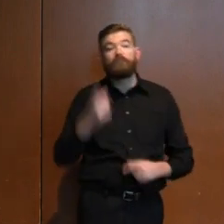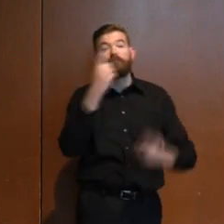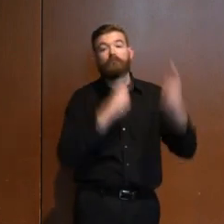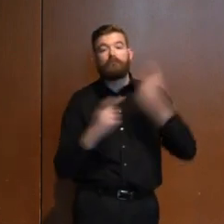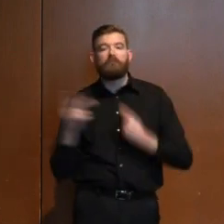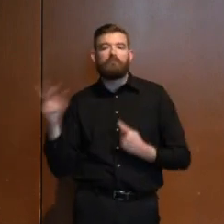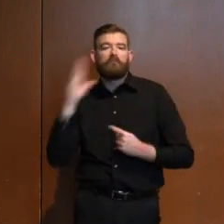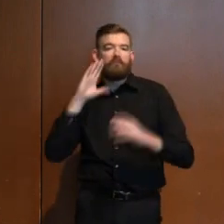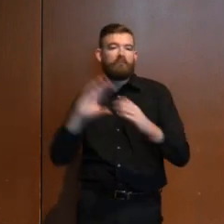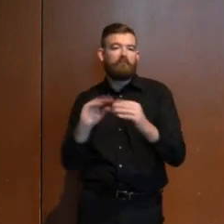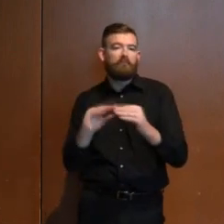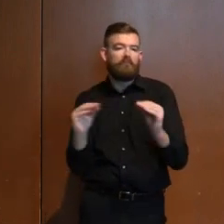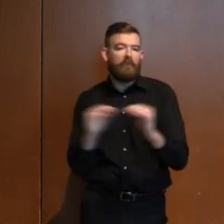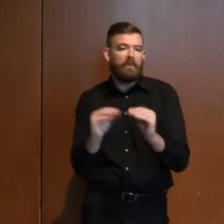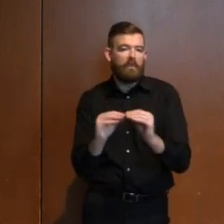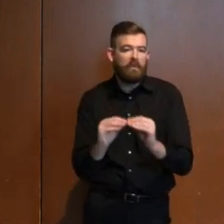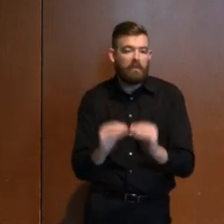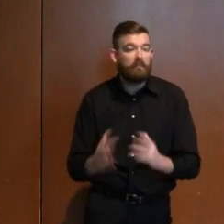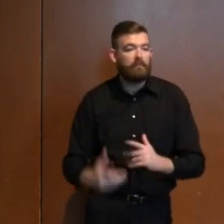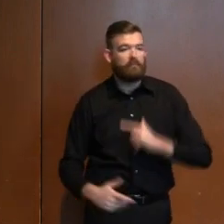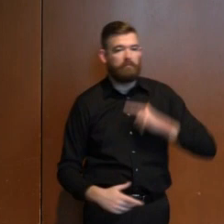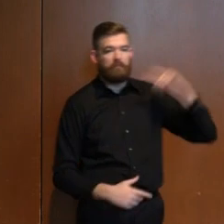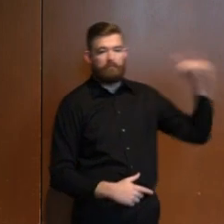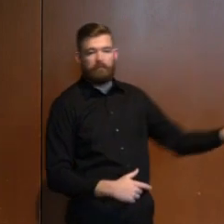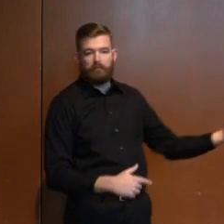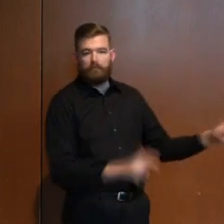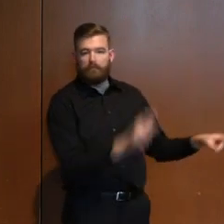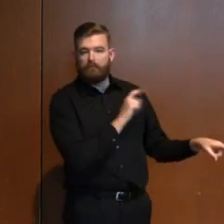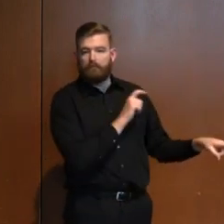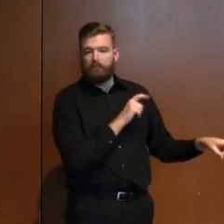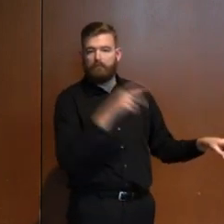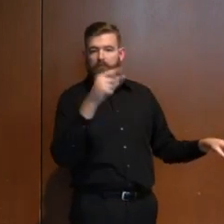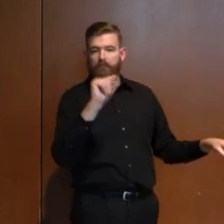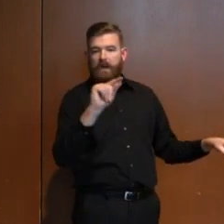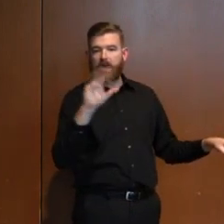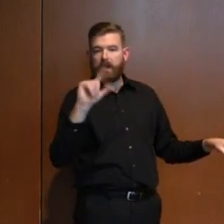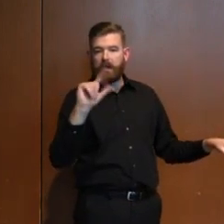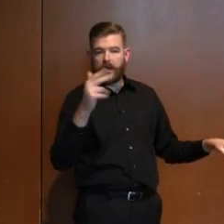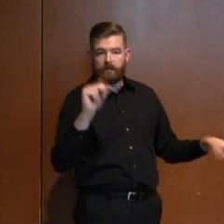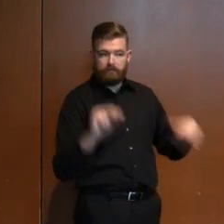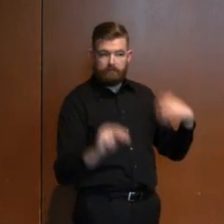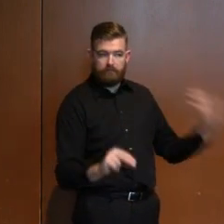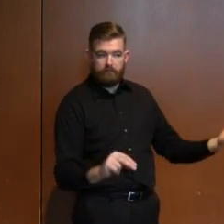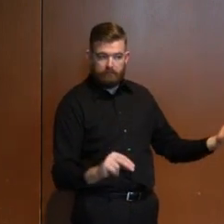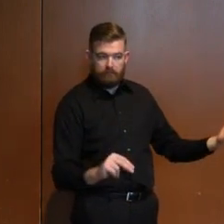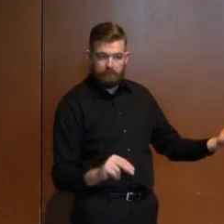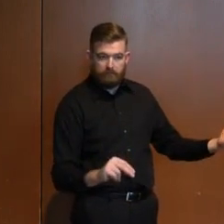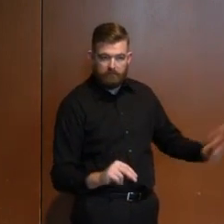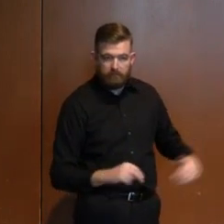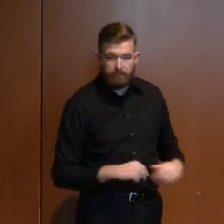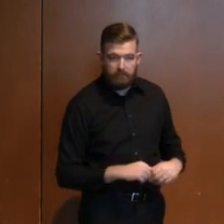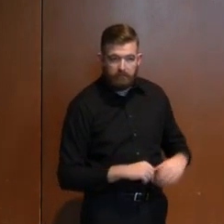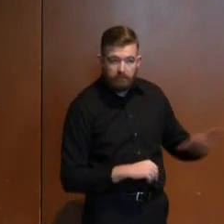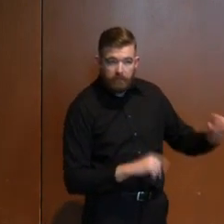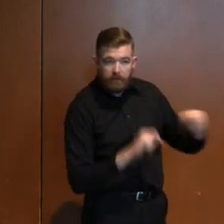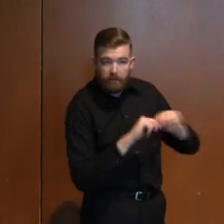CONTINUES FAR AND AWAY 819. JUDY THANK YOU FOR THAT. AND WE'LL BE COMING TO YOU IN THE QUESTION AND ANSWER.